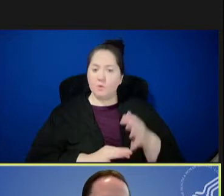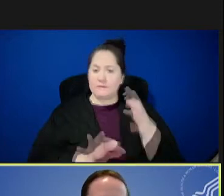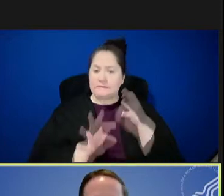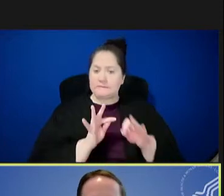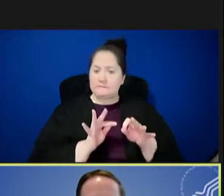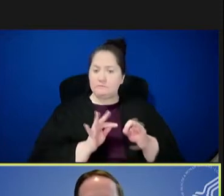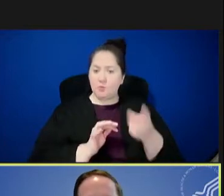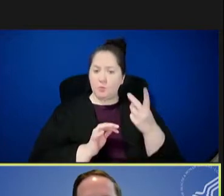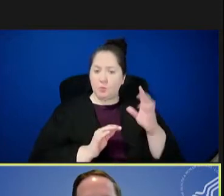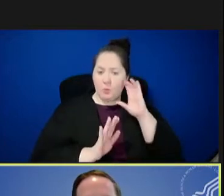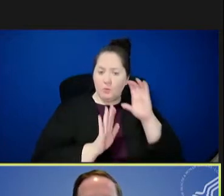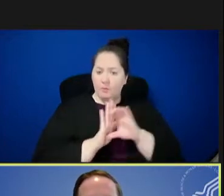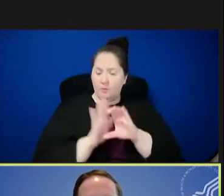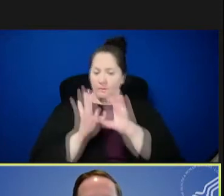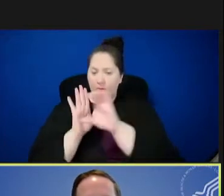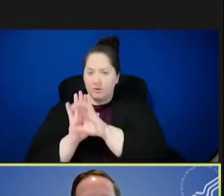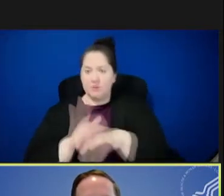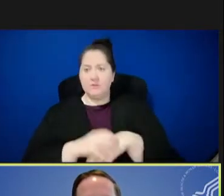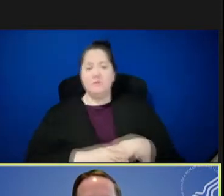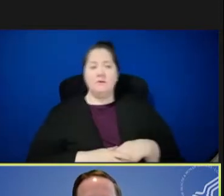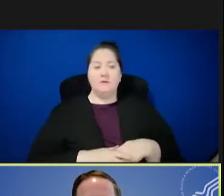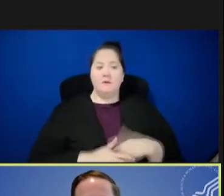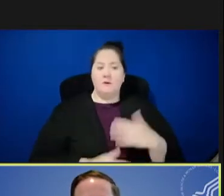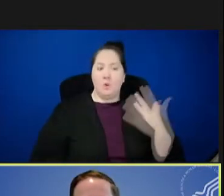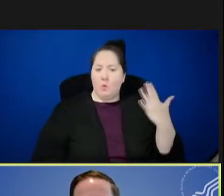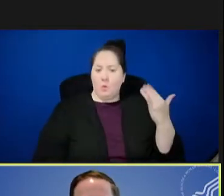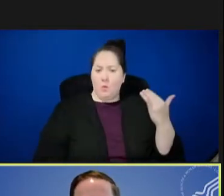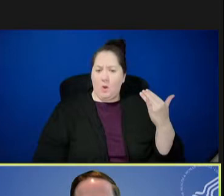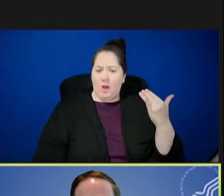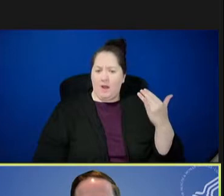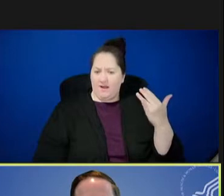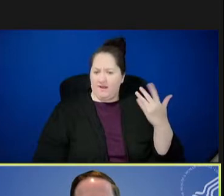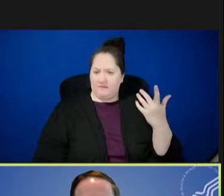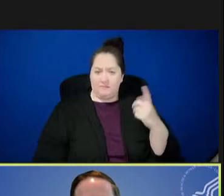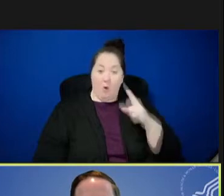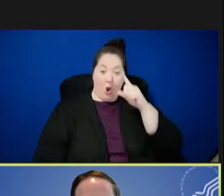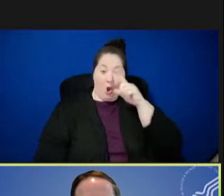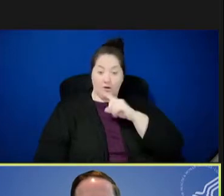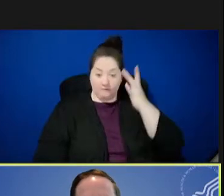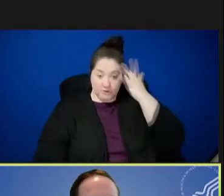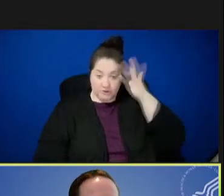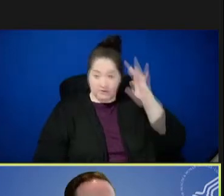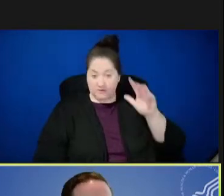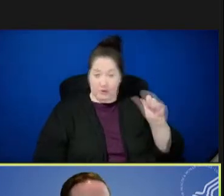And I really ask the question, why artificial intelligence? The first picture we have on the